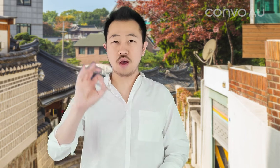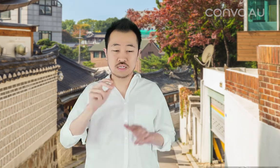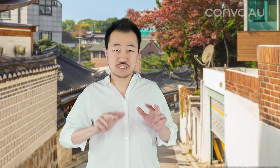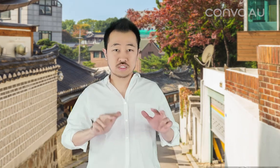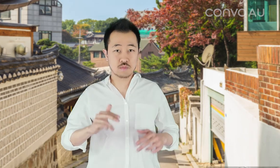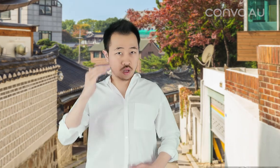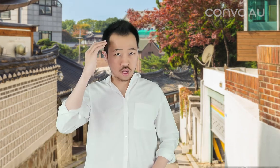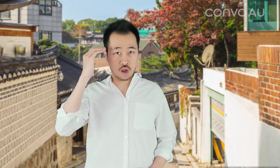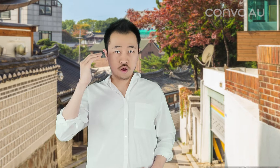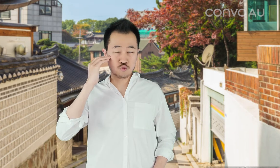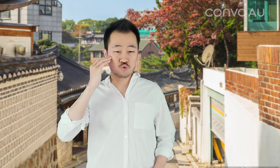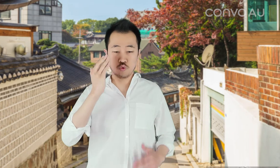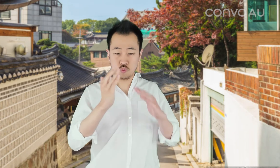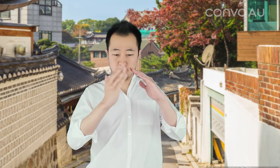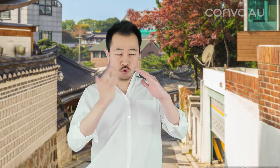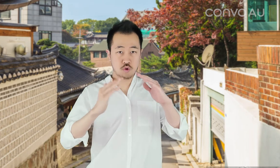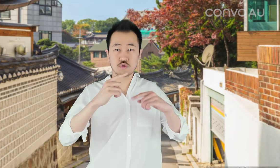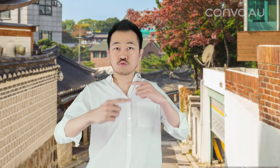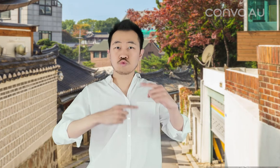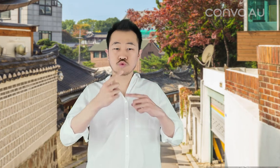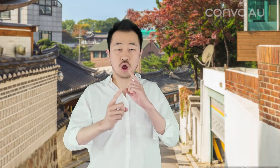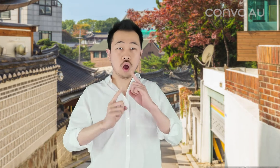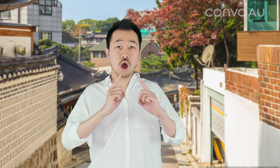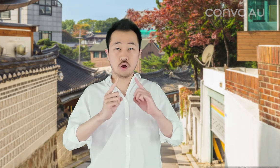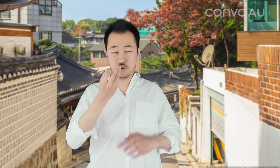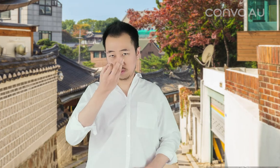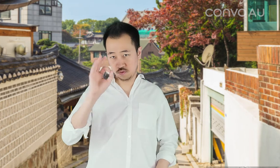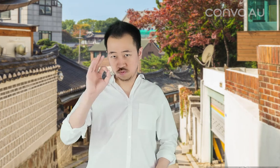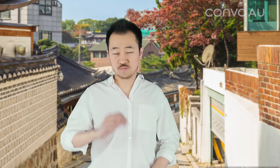South Korea now has two official languages and Sign Language is one of them.